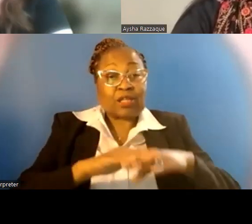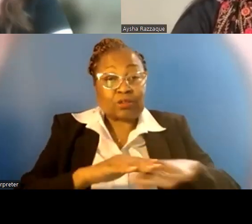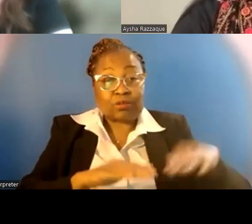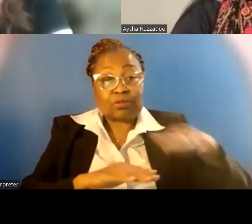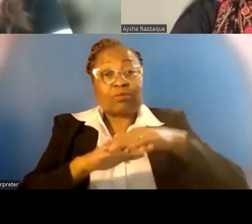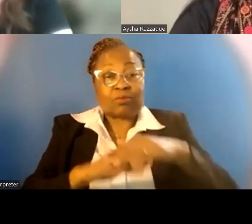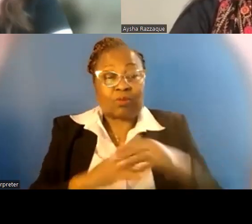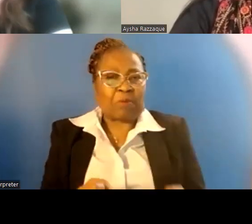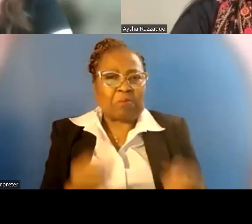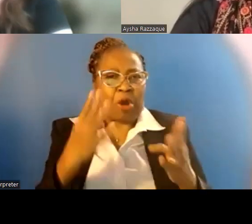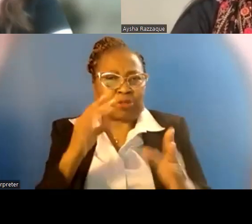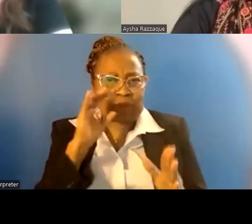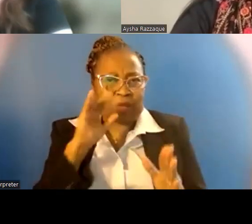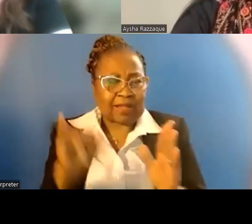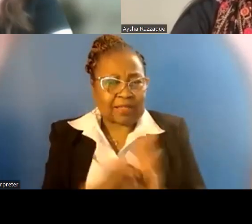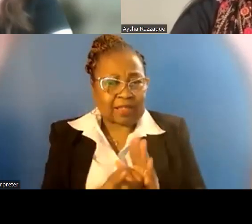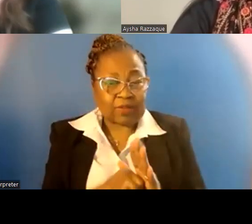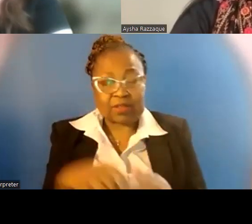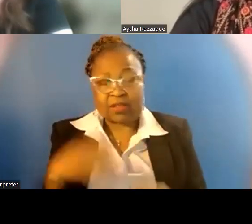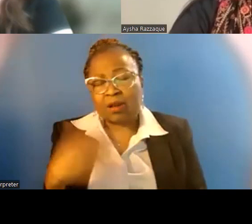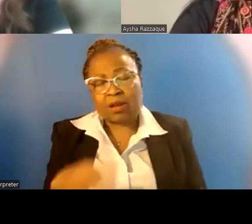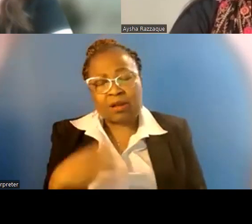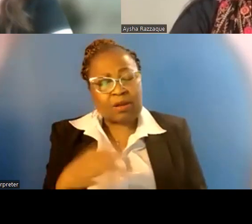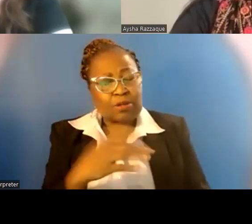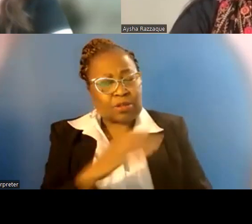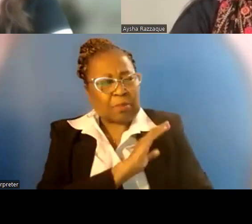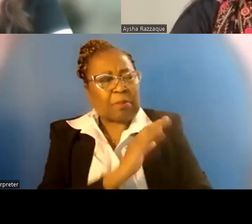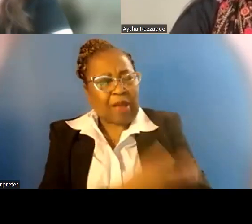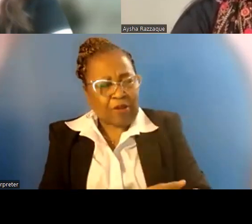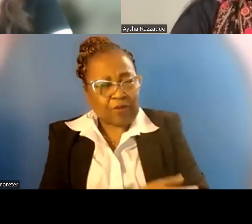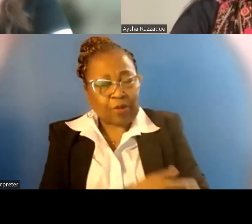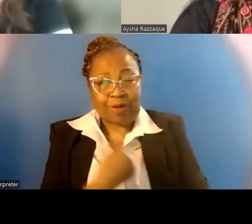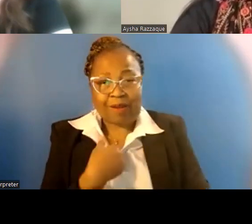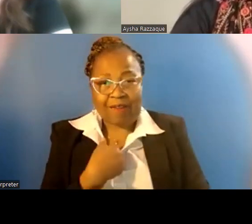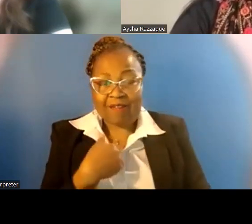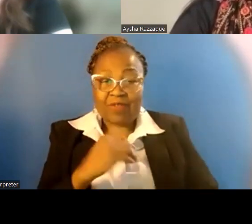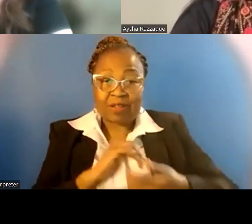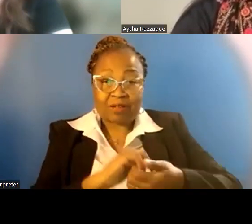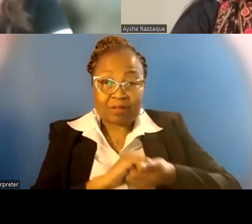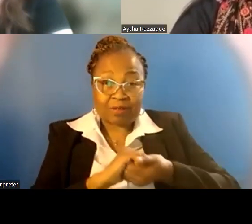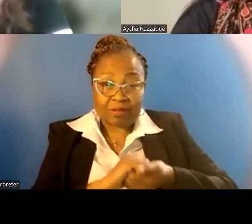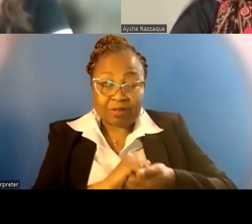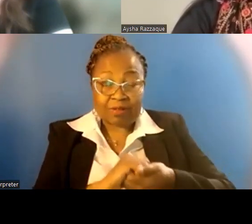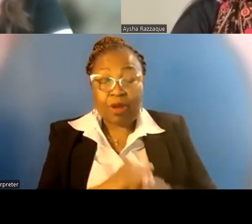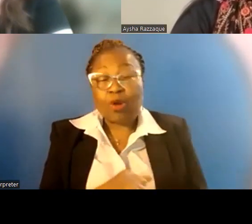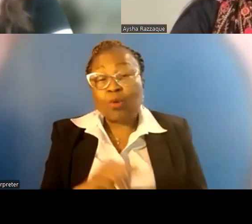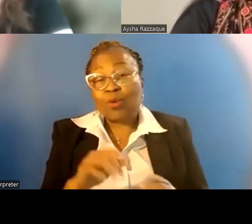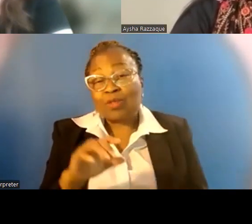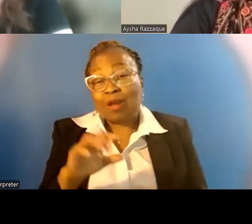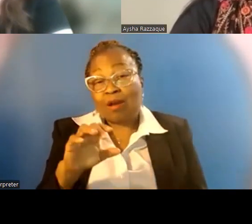So that's been really powerful and having collaborations with our Center for Student Diversity, for example,